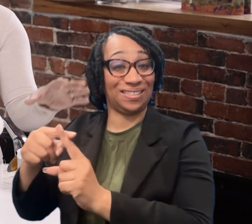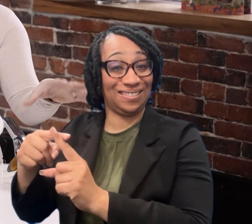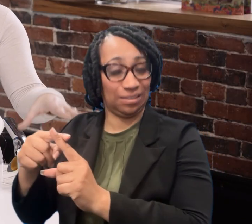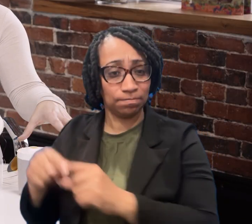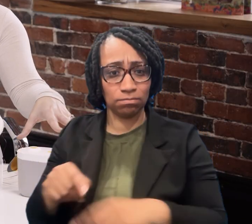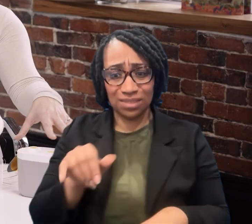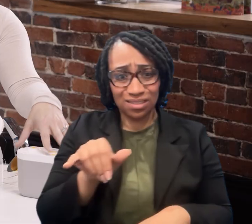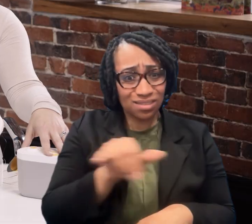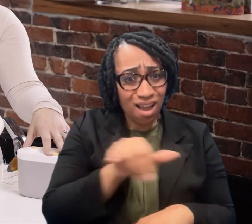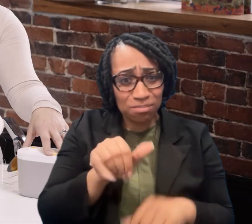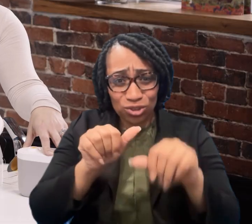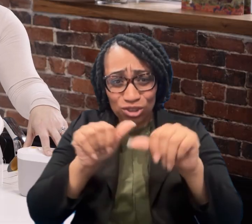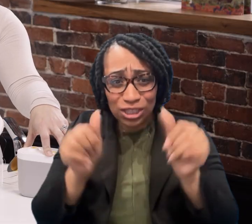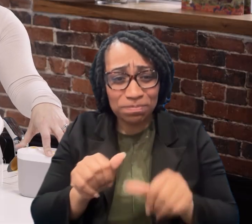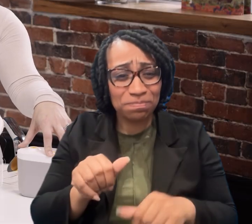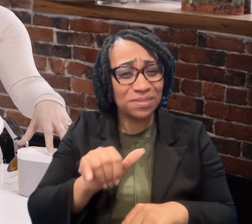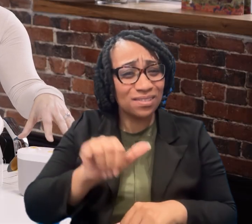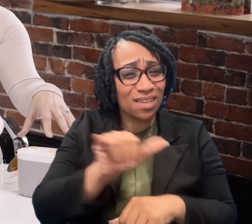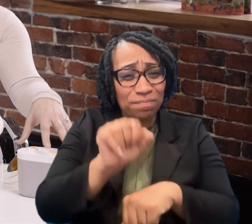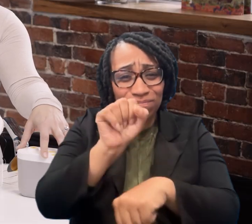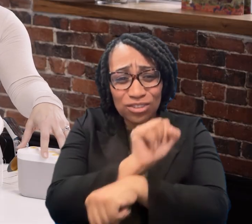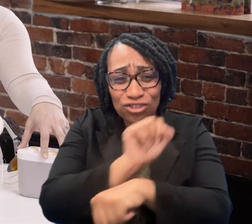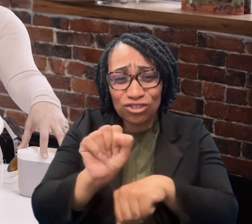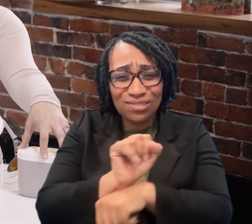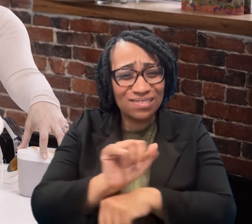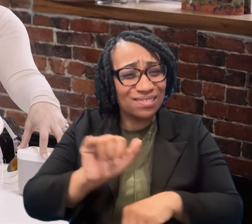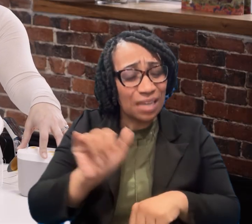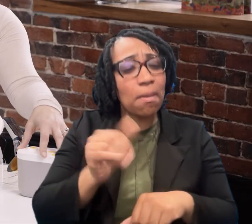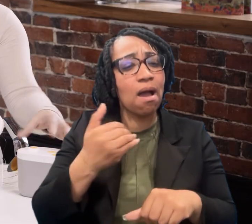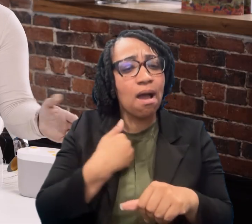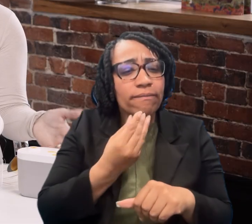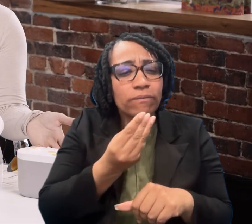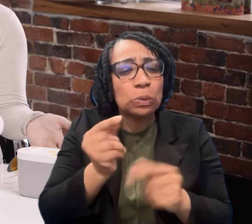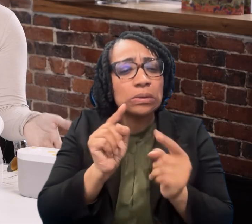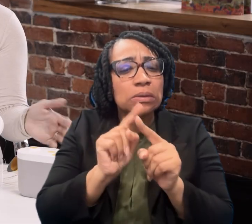They're very similar shapes and they function in a very similar way. You'll notice just a few